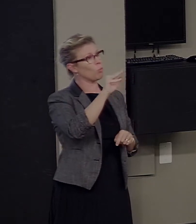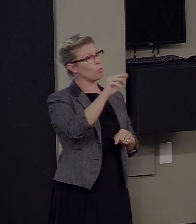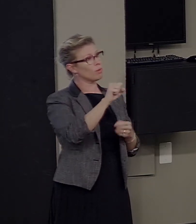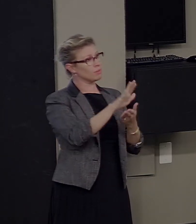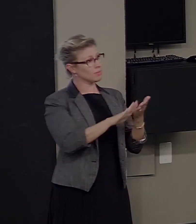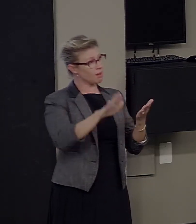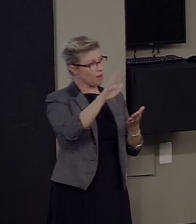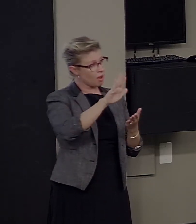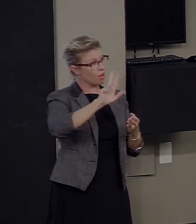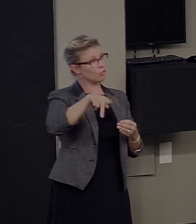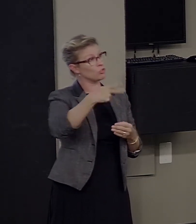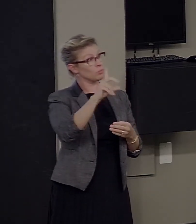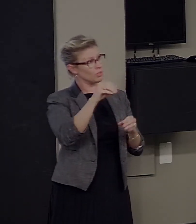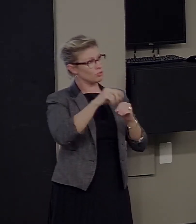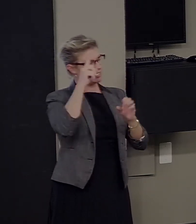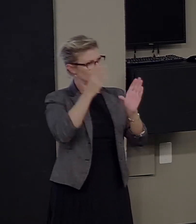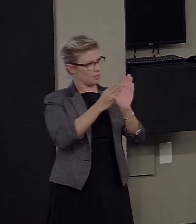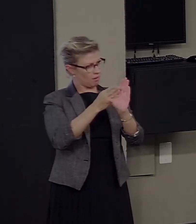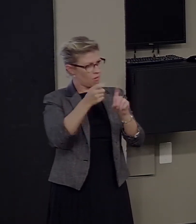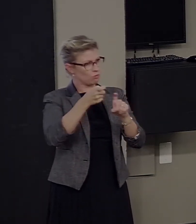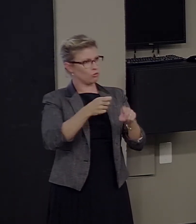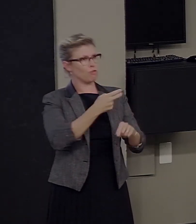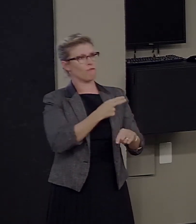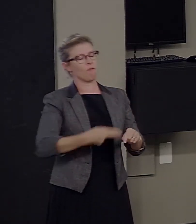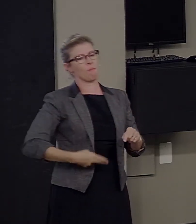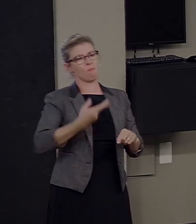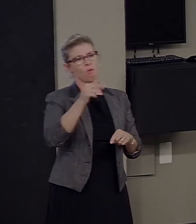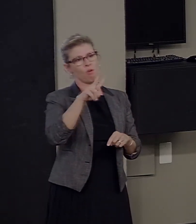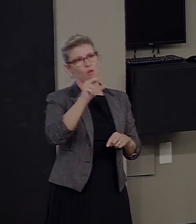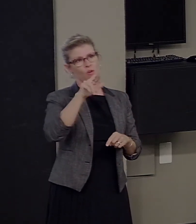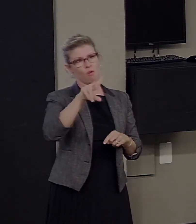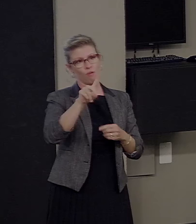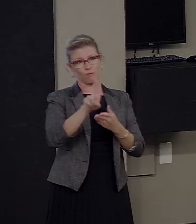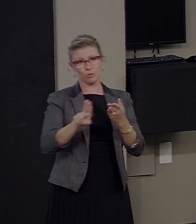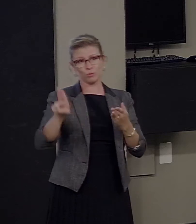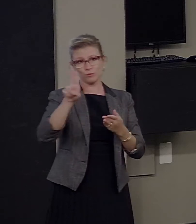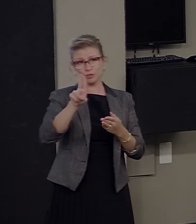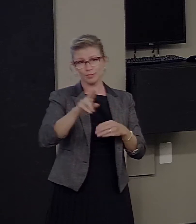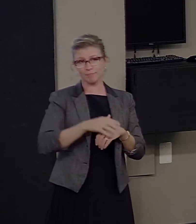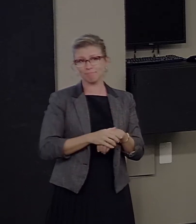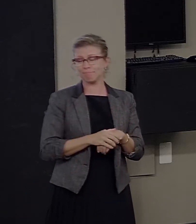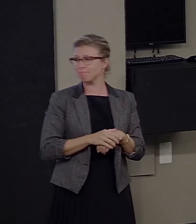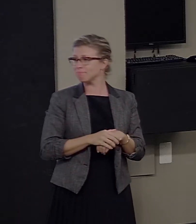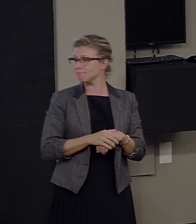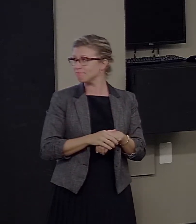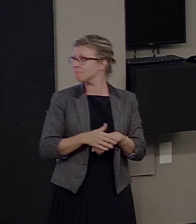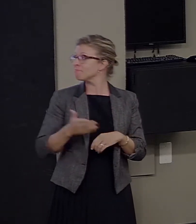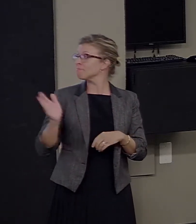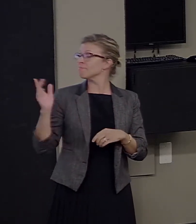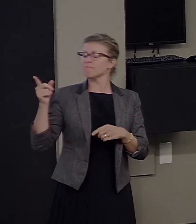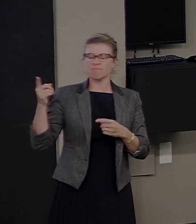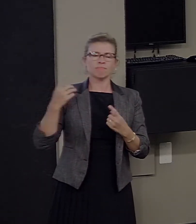and his PhD in psychology at Harvard University. Dr. Fox is internationally known